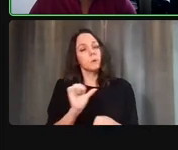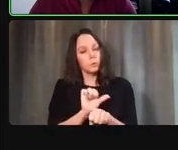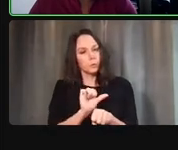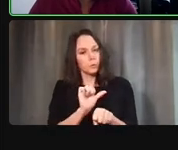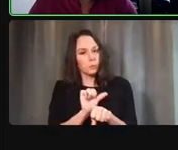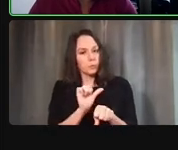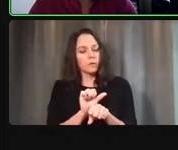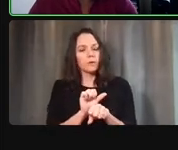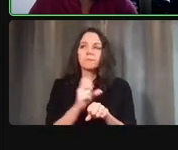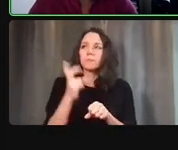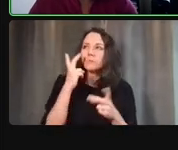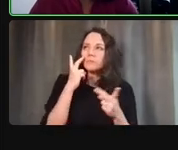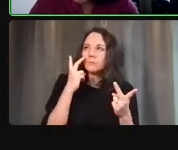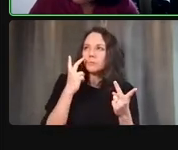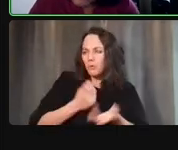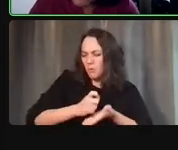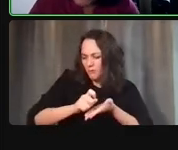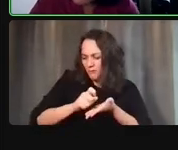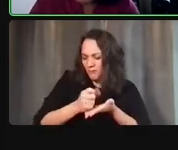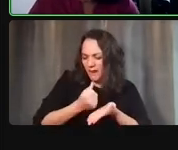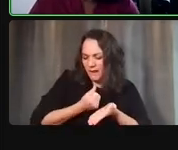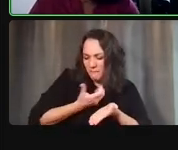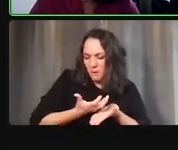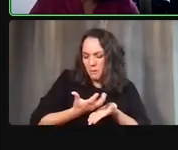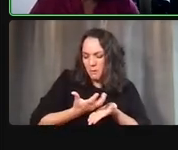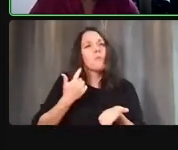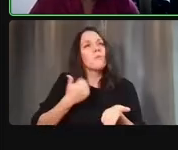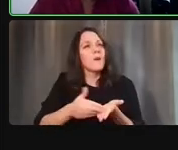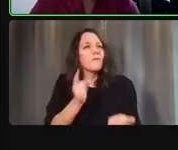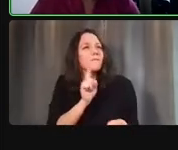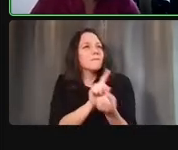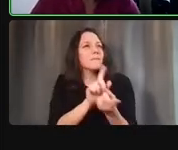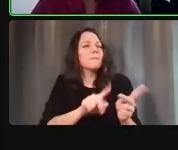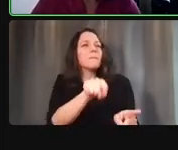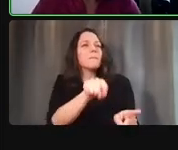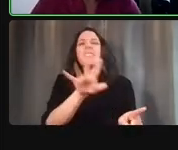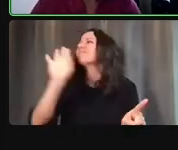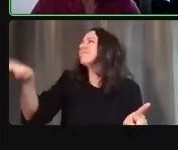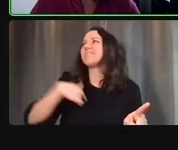individuals who say, I'm not a poet, Miss, I'm not a poet. And by the time we get to the end